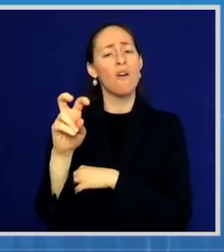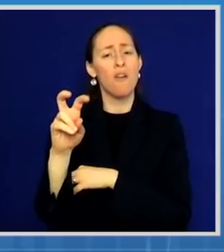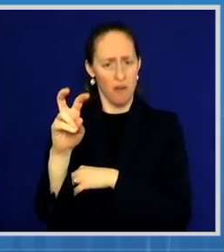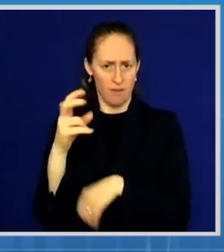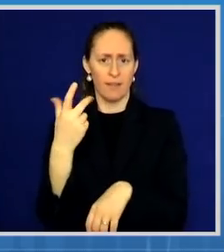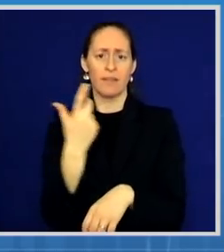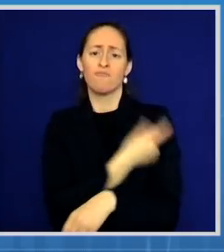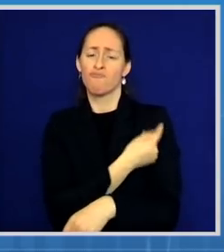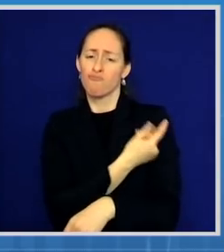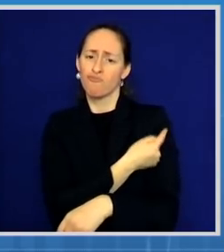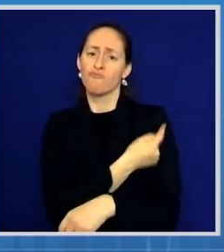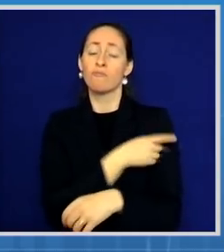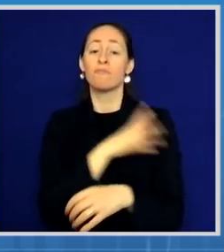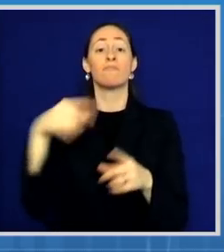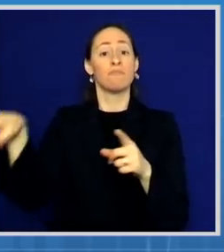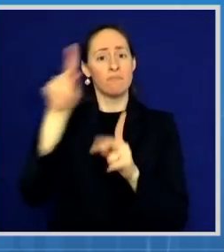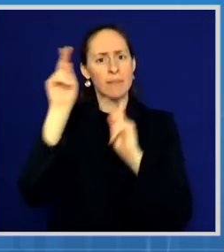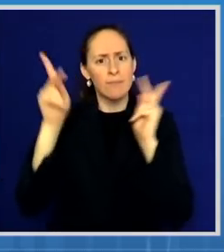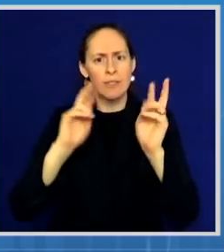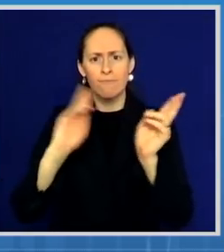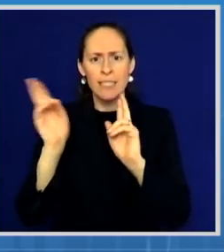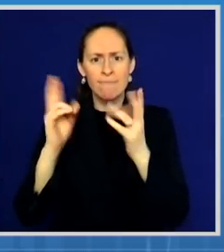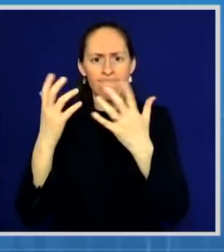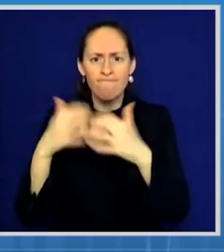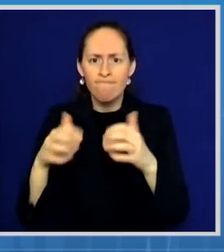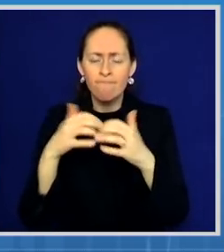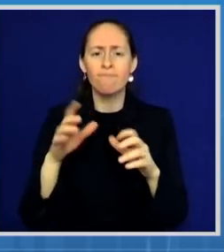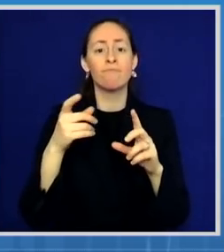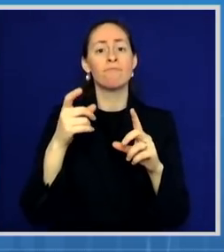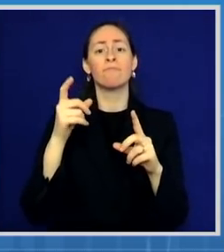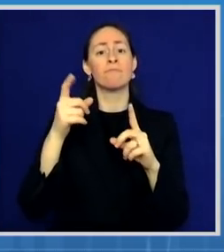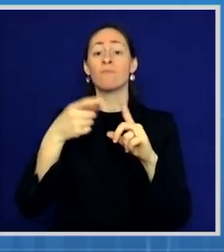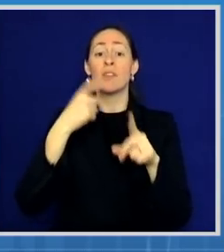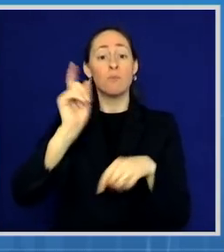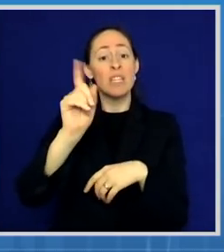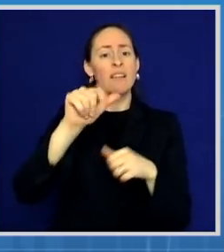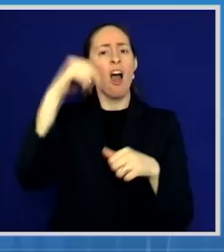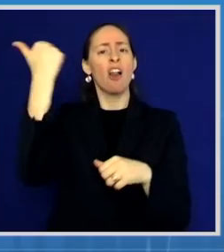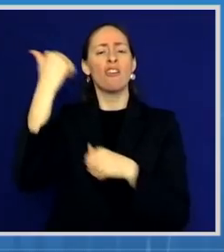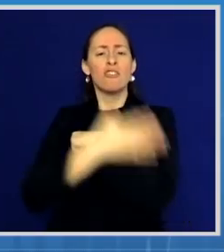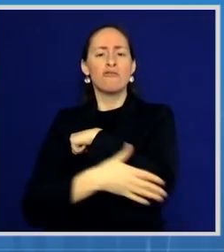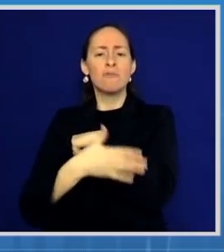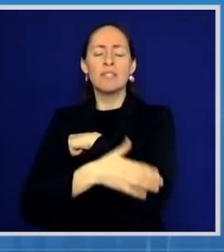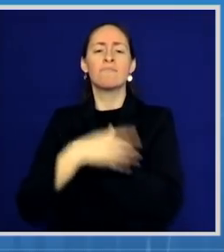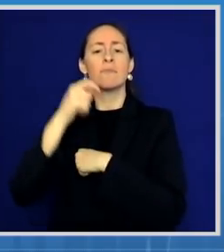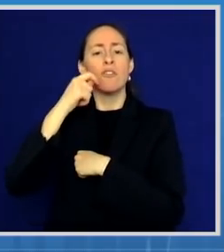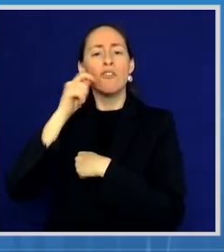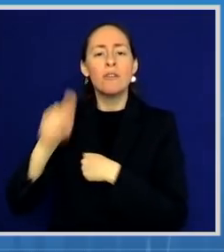and people from Poland, Ukraine and Sikh communities to address root causes of lower vaccine confidence